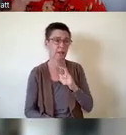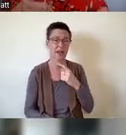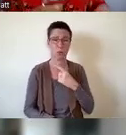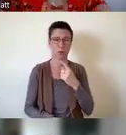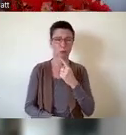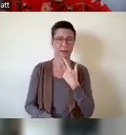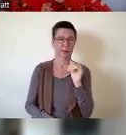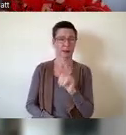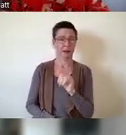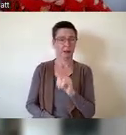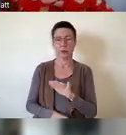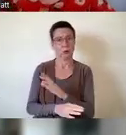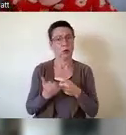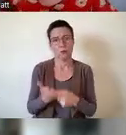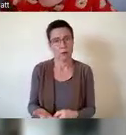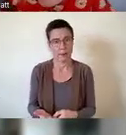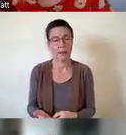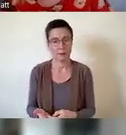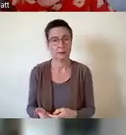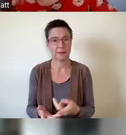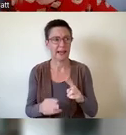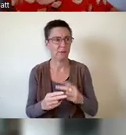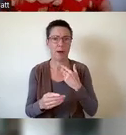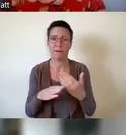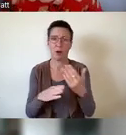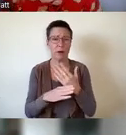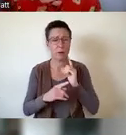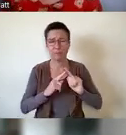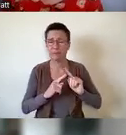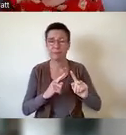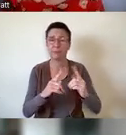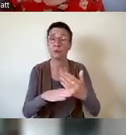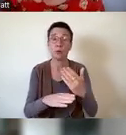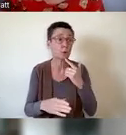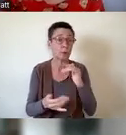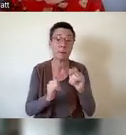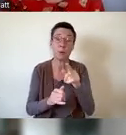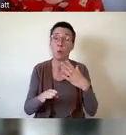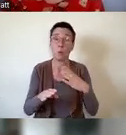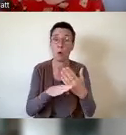Definitely don't recommend that. If you have a portfolio career or even if you work in different sectors, that's totally fine.